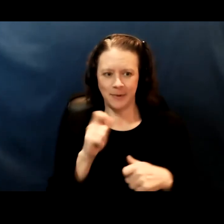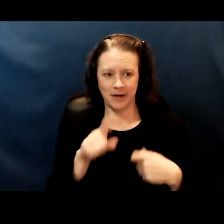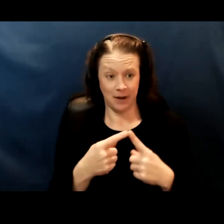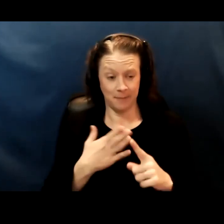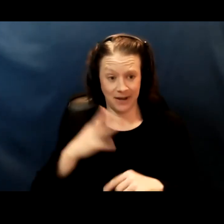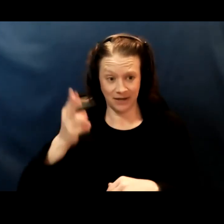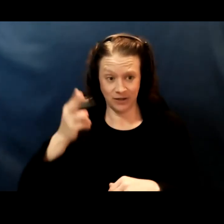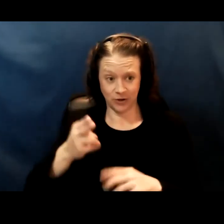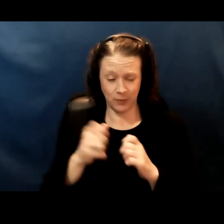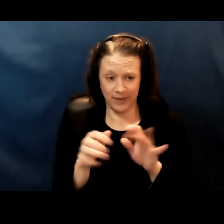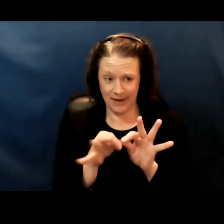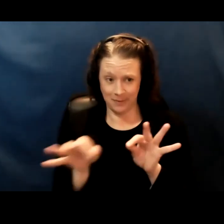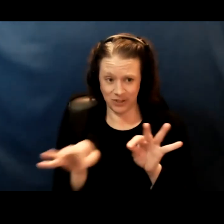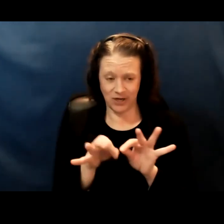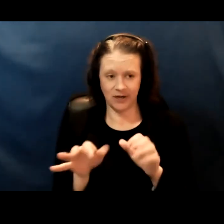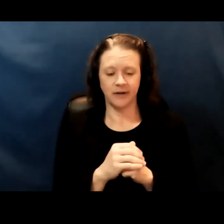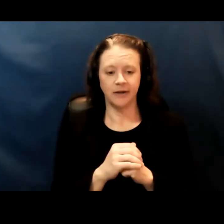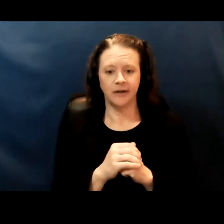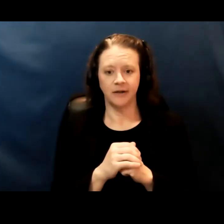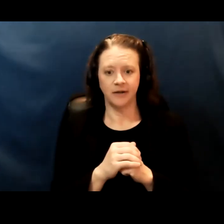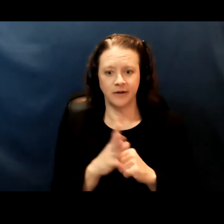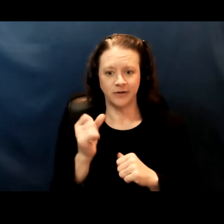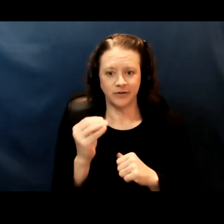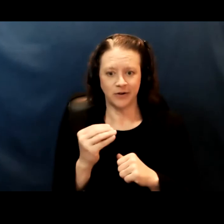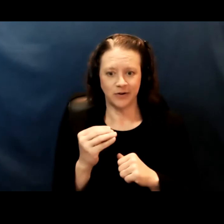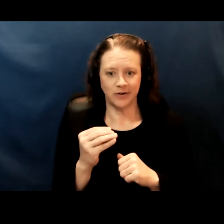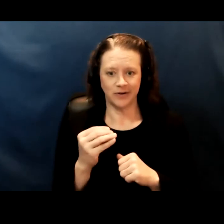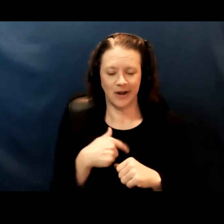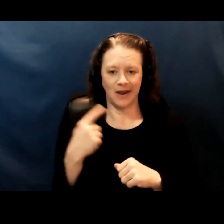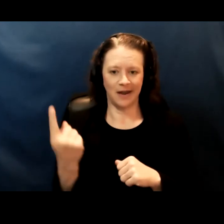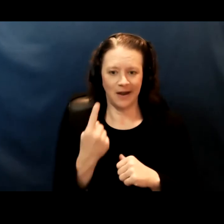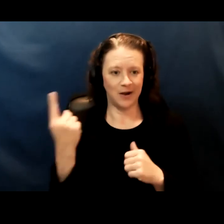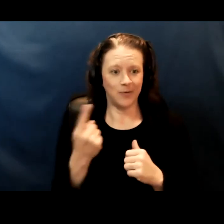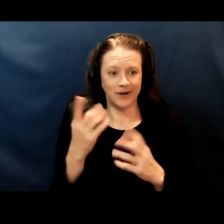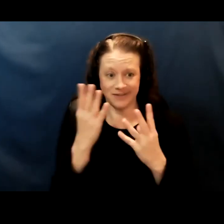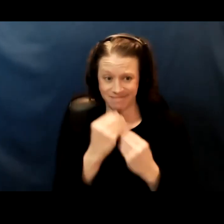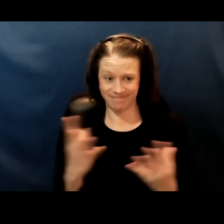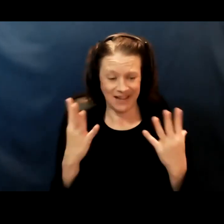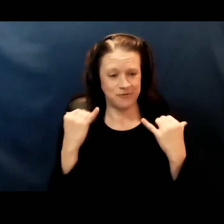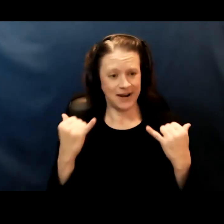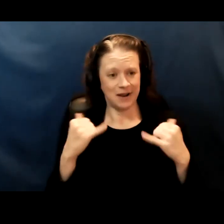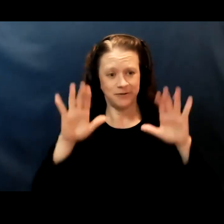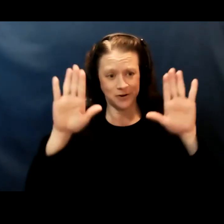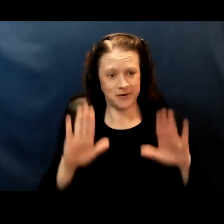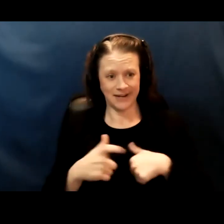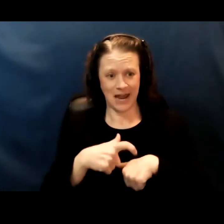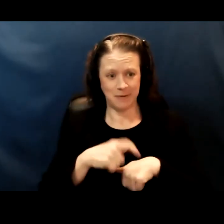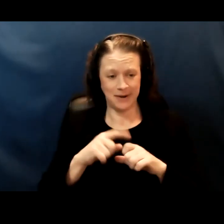a captioning box for our TV. Nowadays captioning is built into all the TVs. But back then